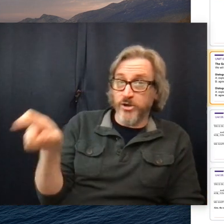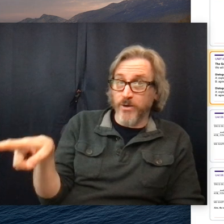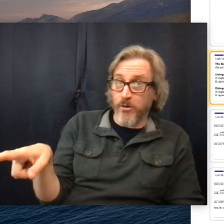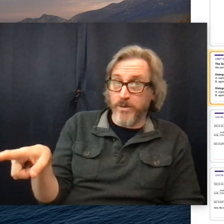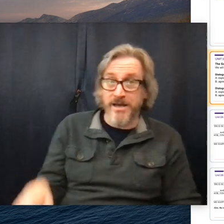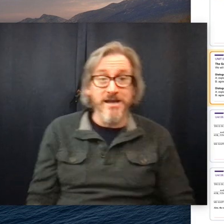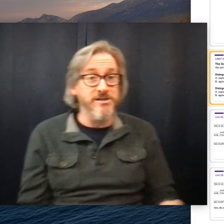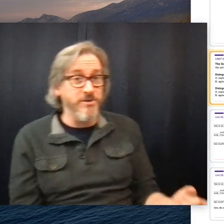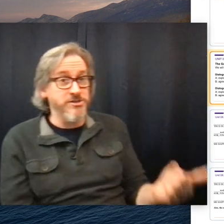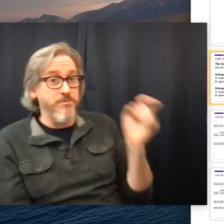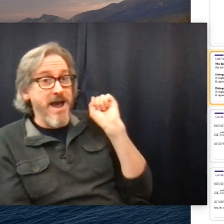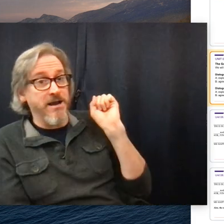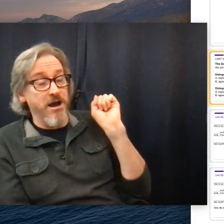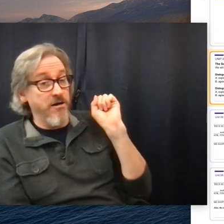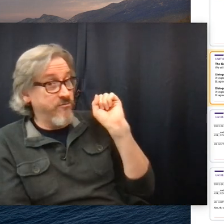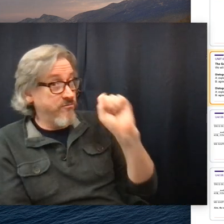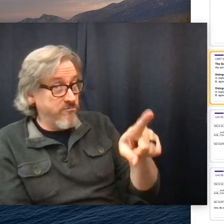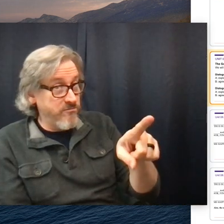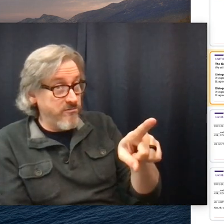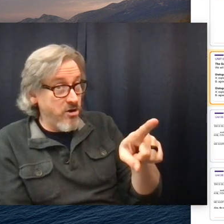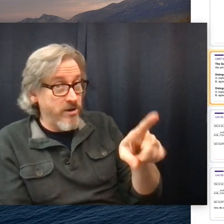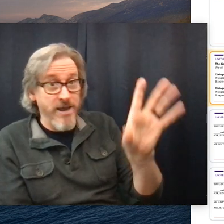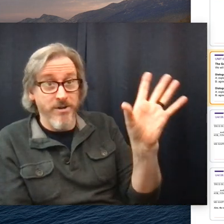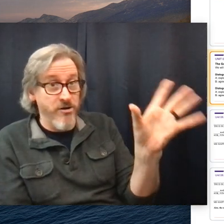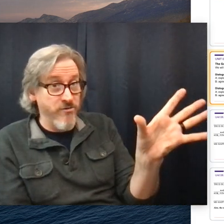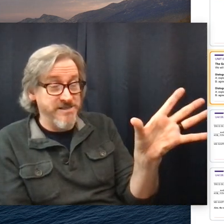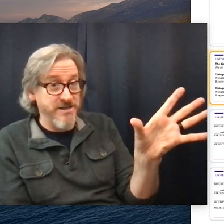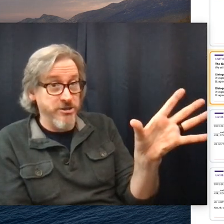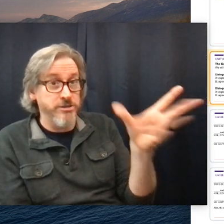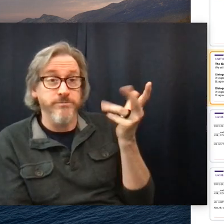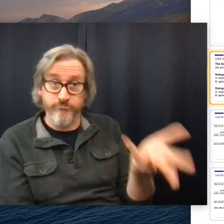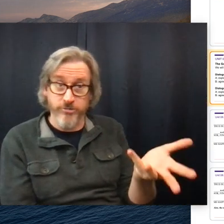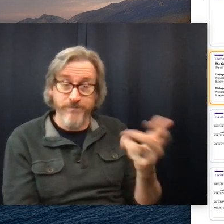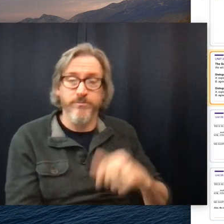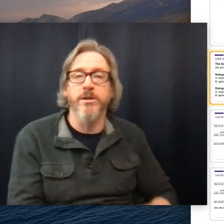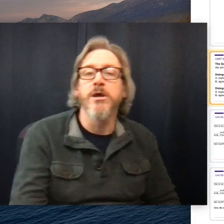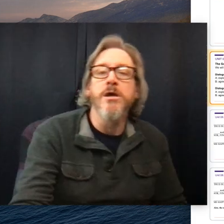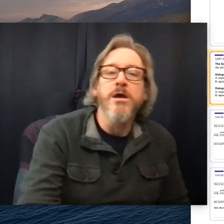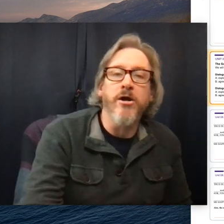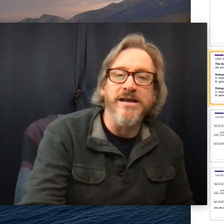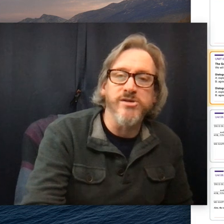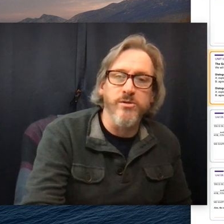you help me it's to question back of okay but under these conditions right okay so those are